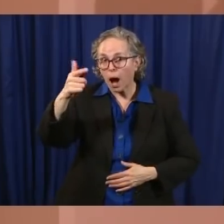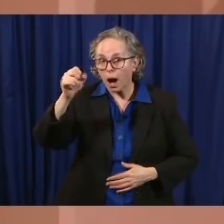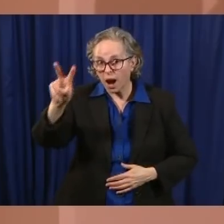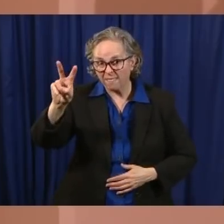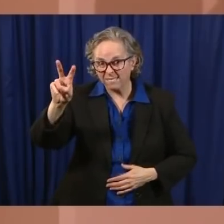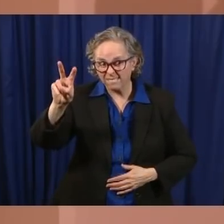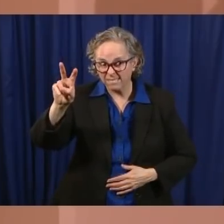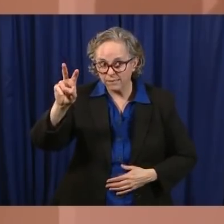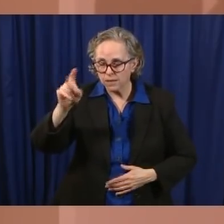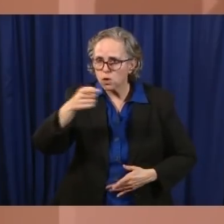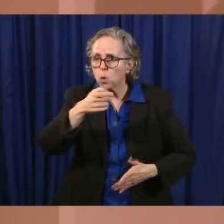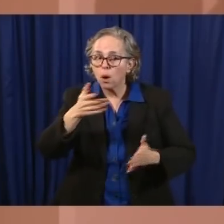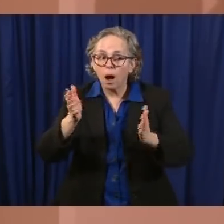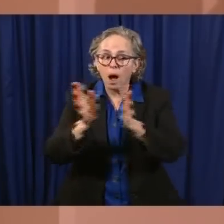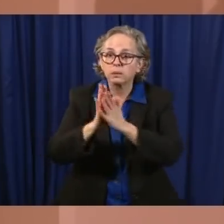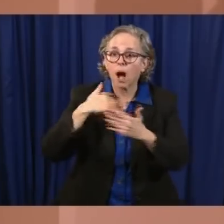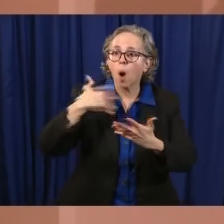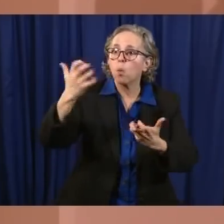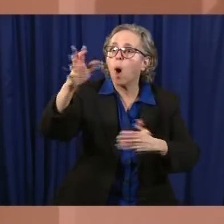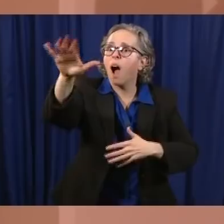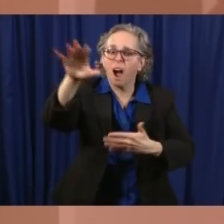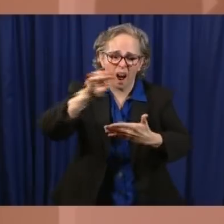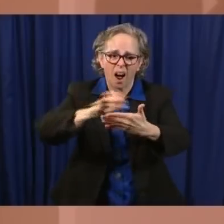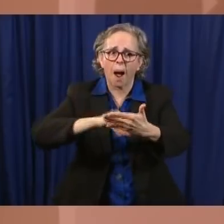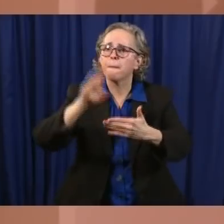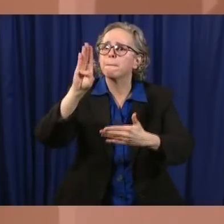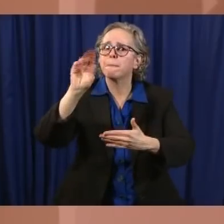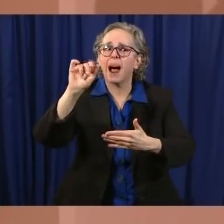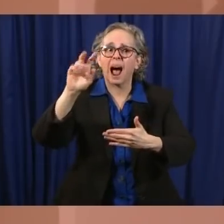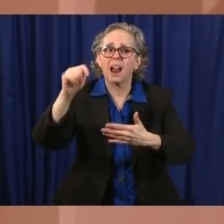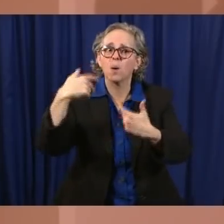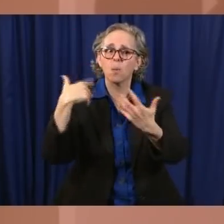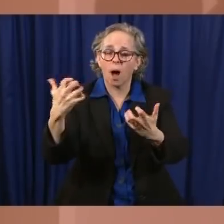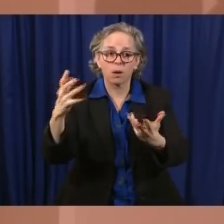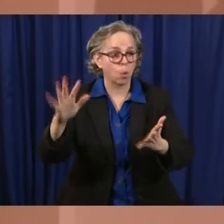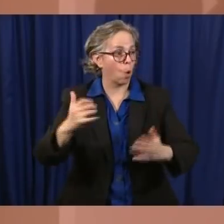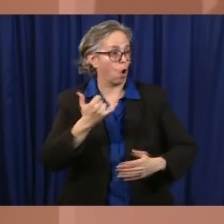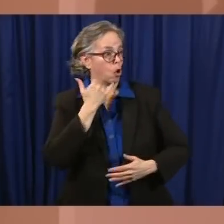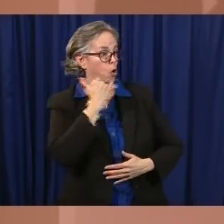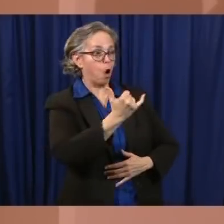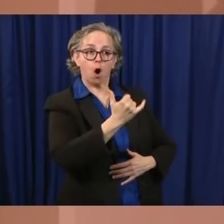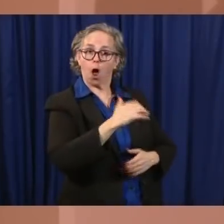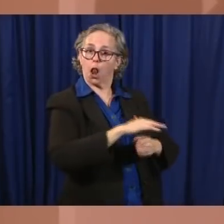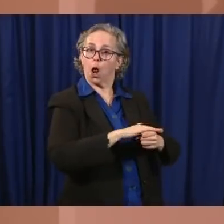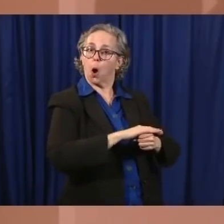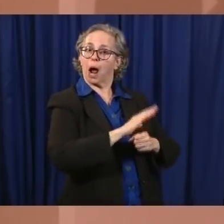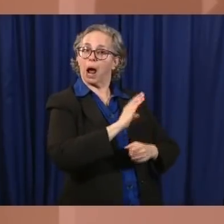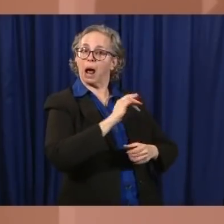BEFORE, ELECTION DAY, PHOTO OHIO.GOV IS THE PLACE YOU CAN